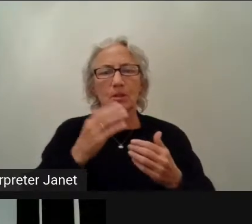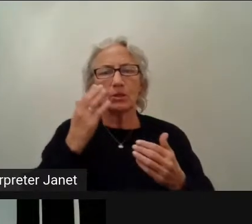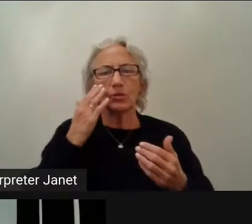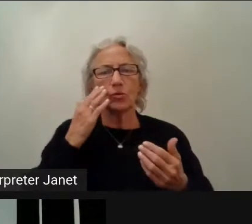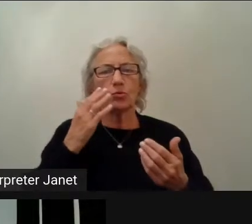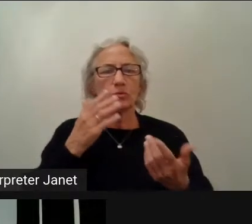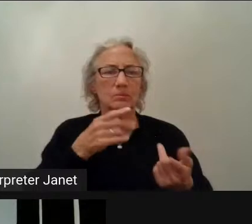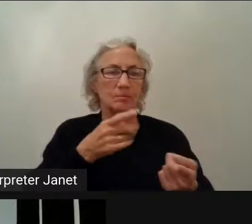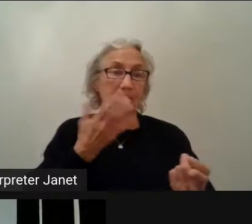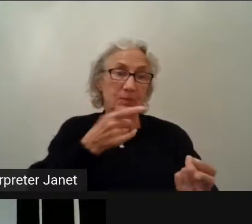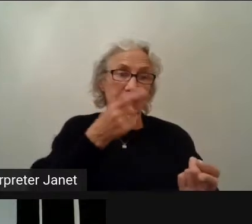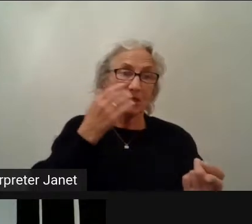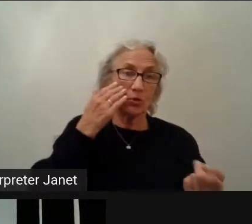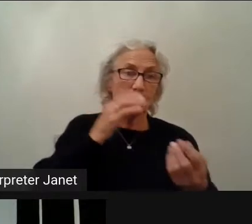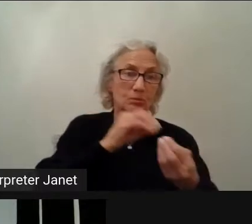who did the most was a user who used apple screen reader